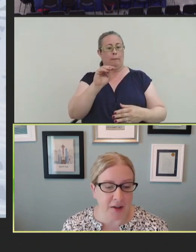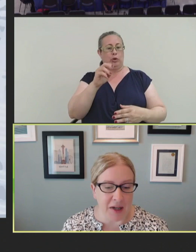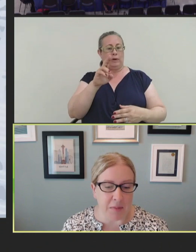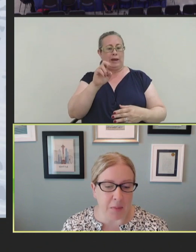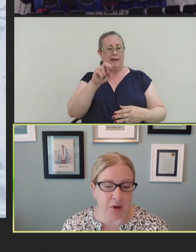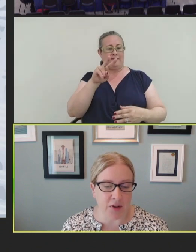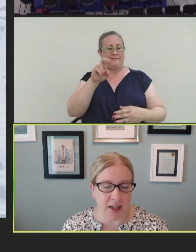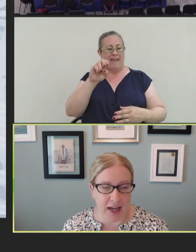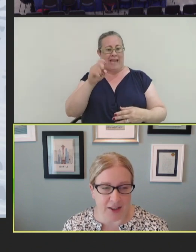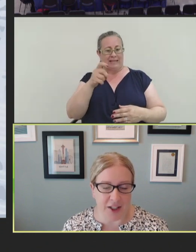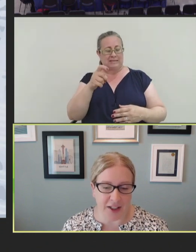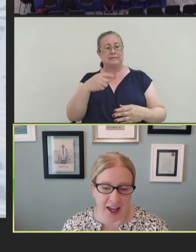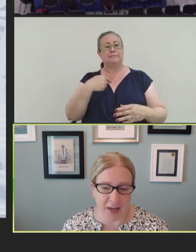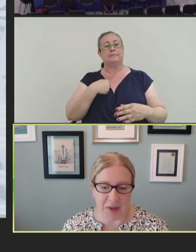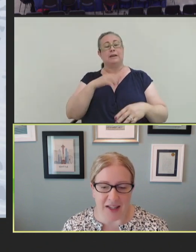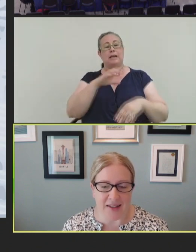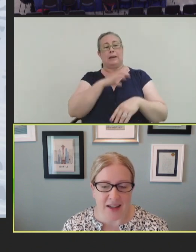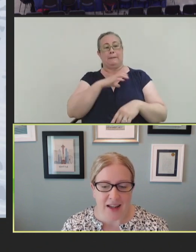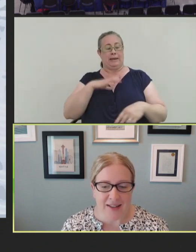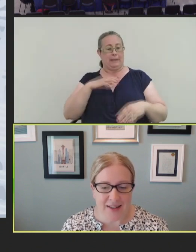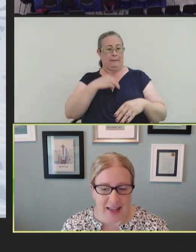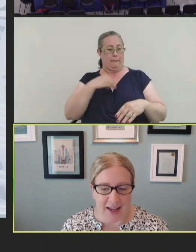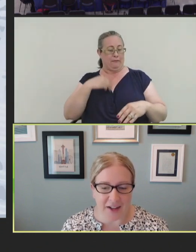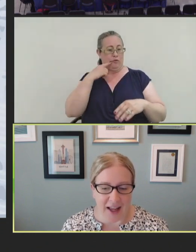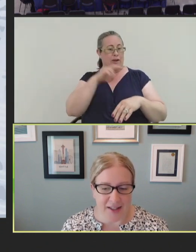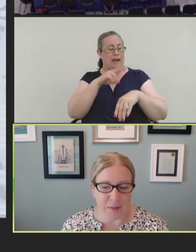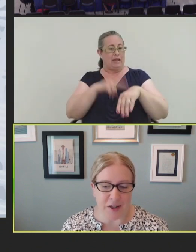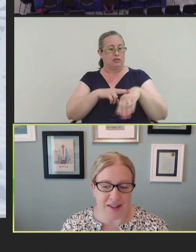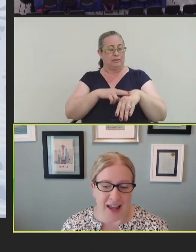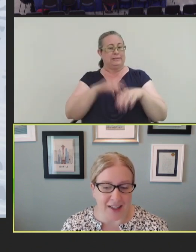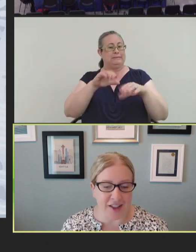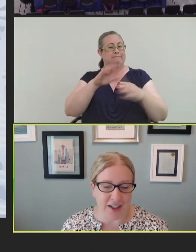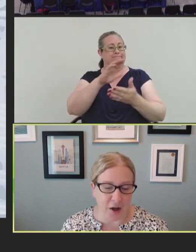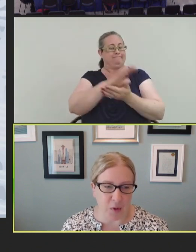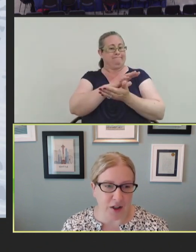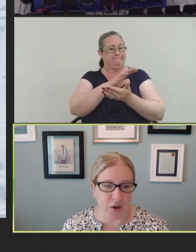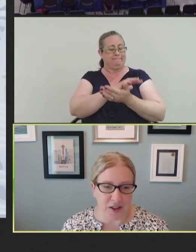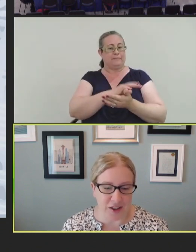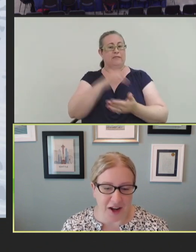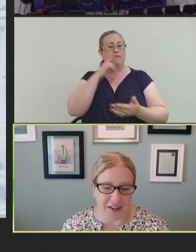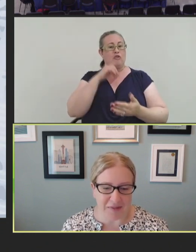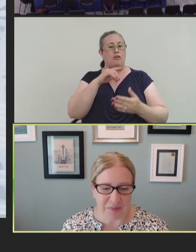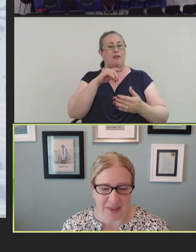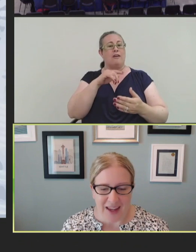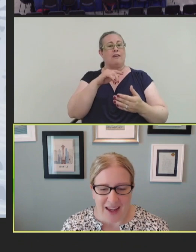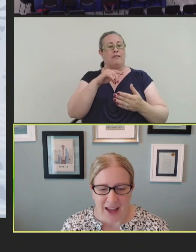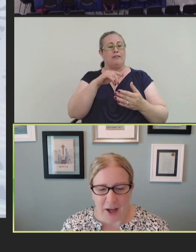committee member for the National Academy's Societal Experts Action Network, or SEAN.